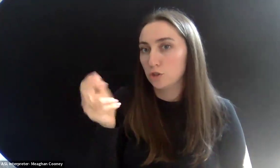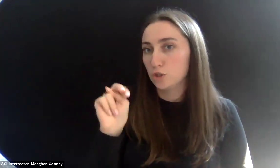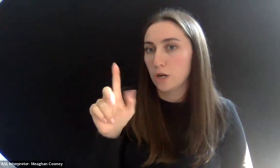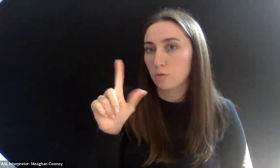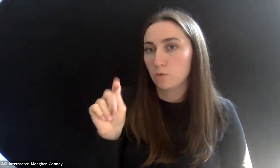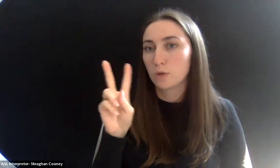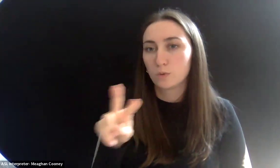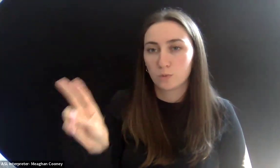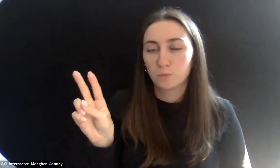Next slide.